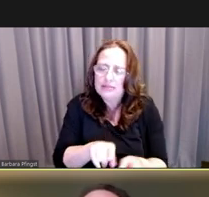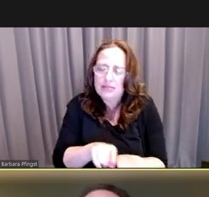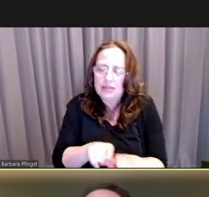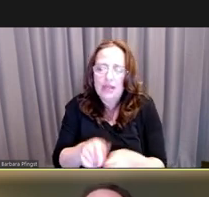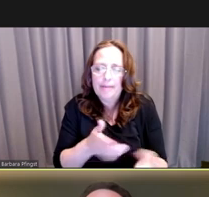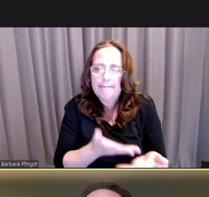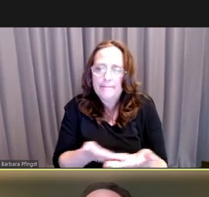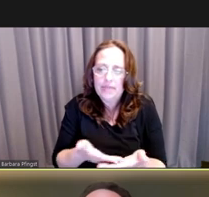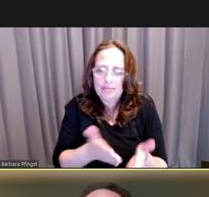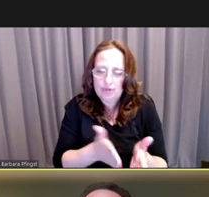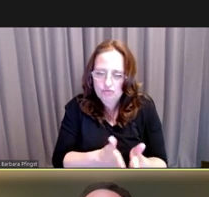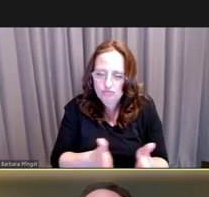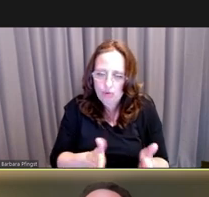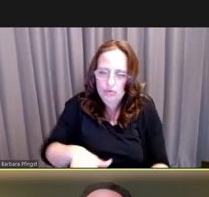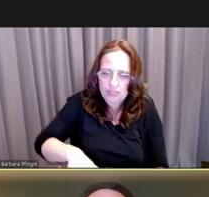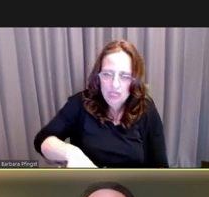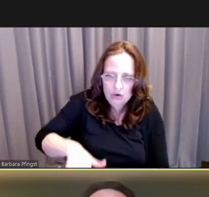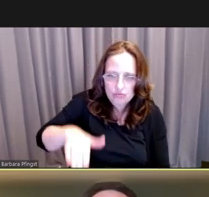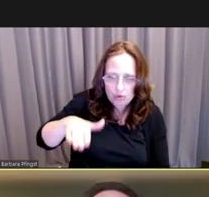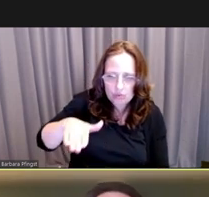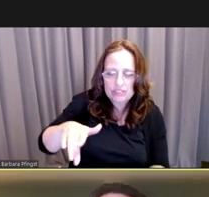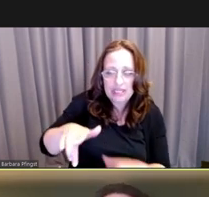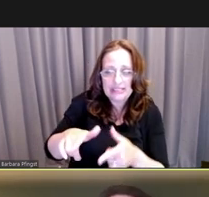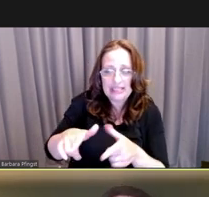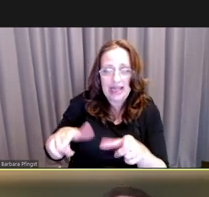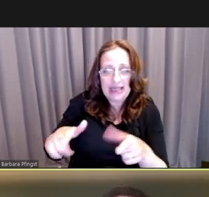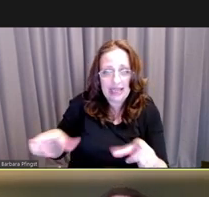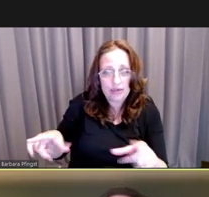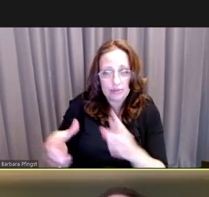developed some language skills, and we call that post-lingual.